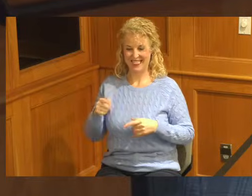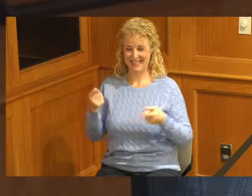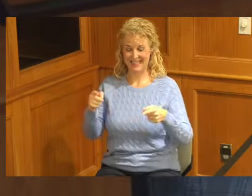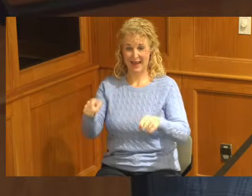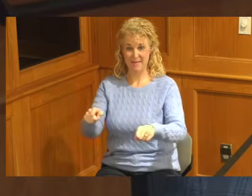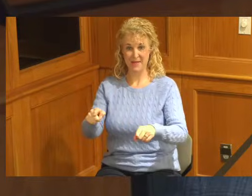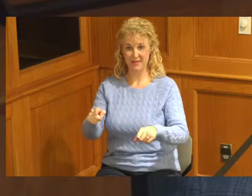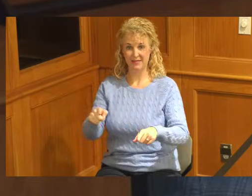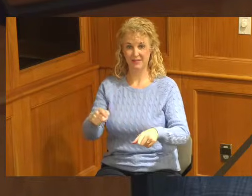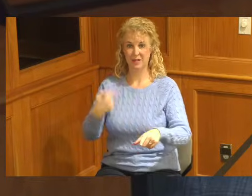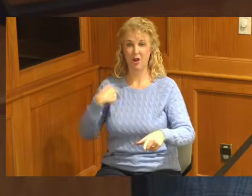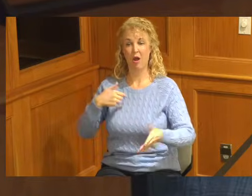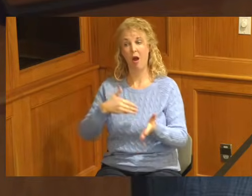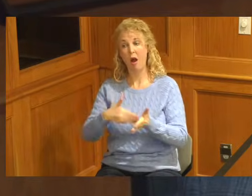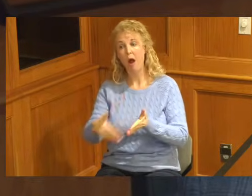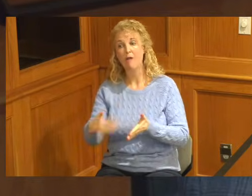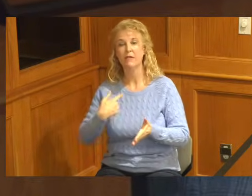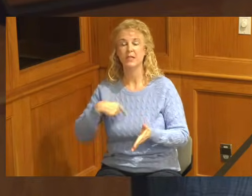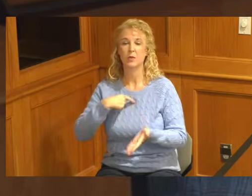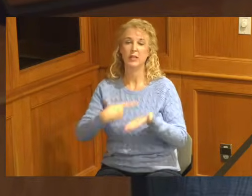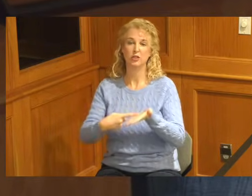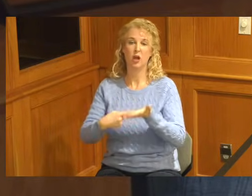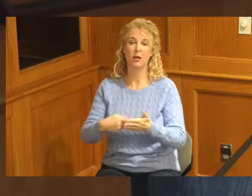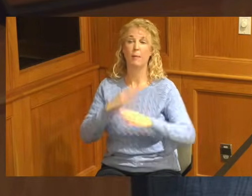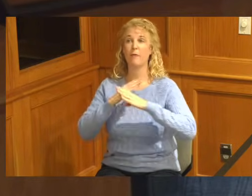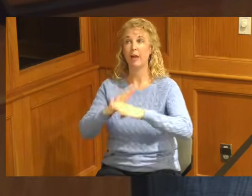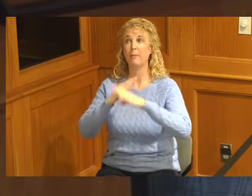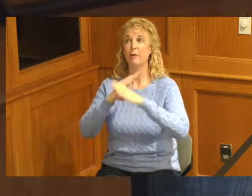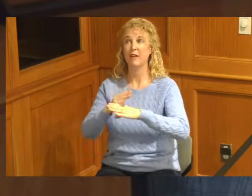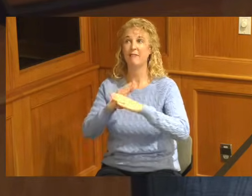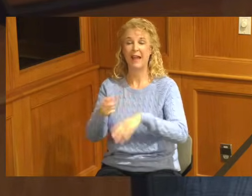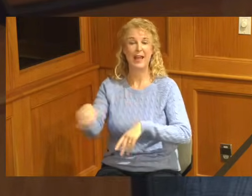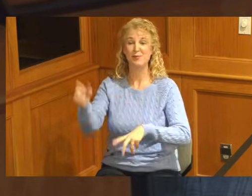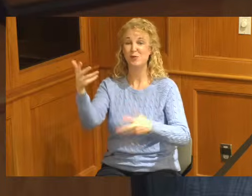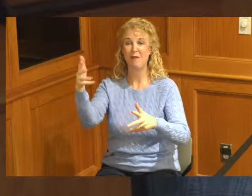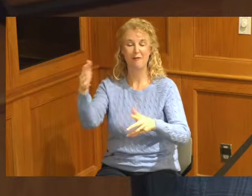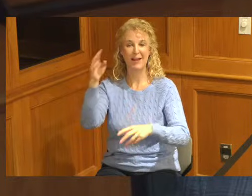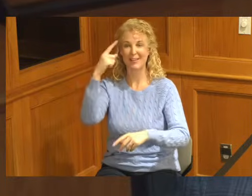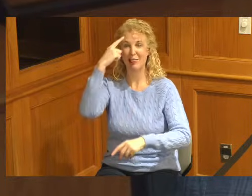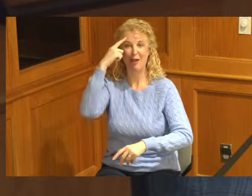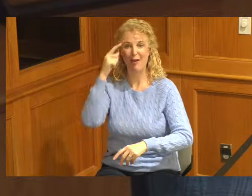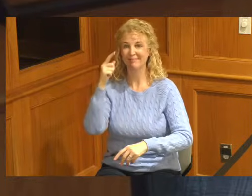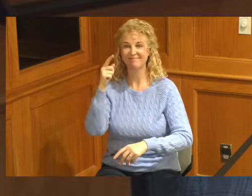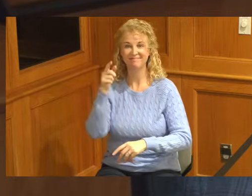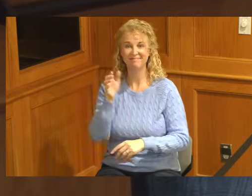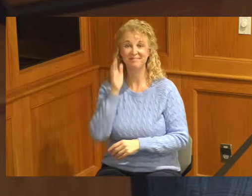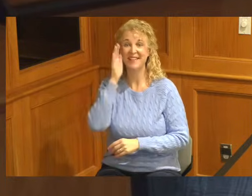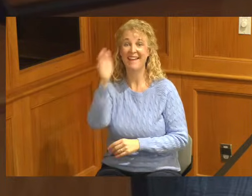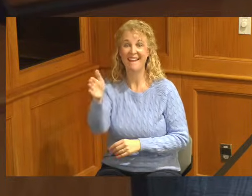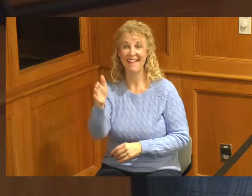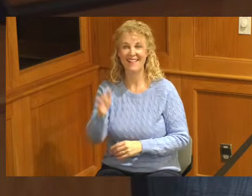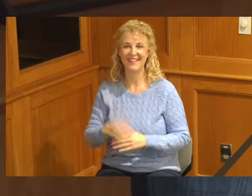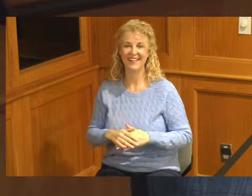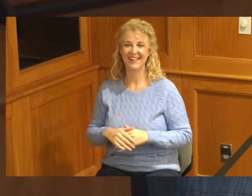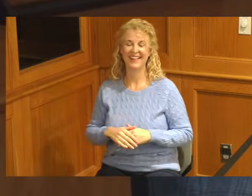prevention and here we are and and you all are bringing something to us that's exactly what we've